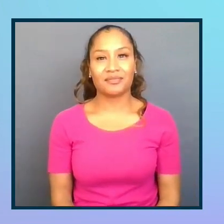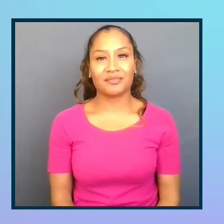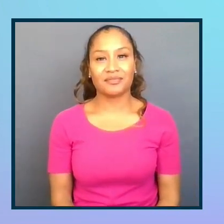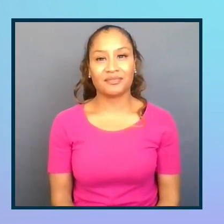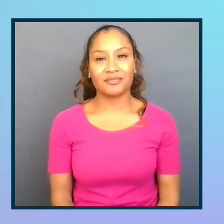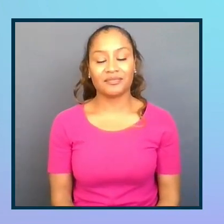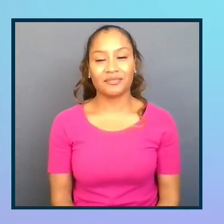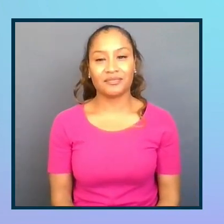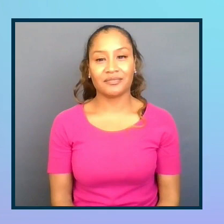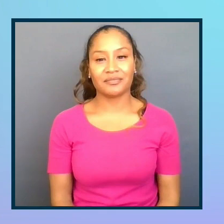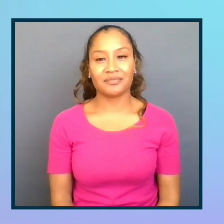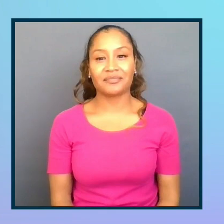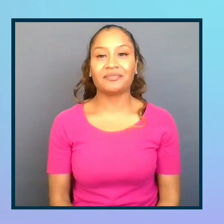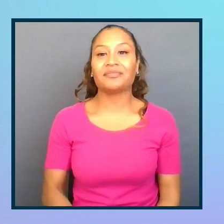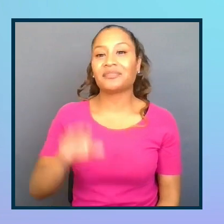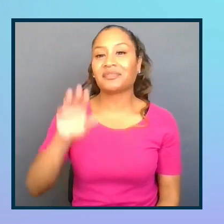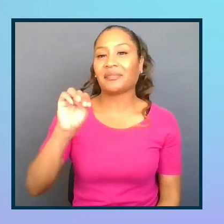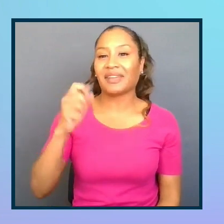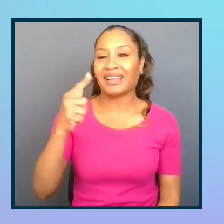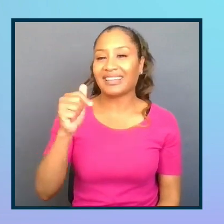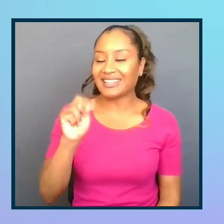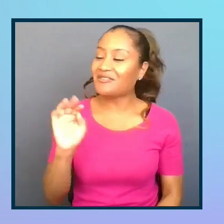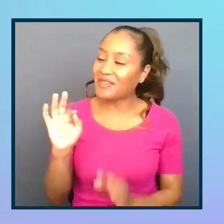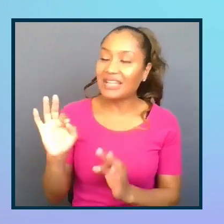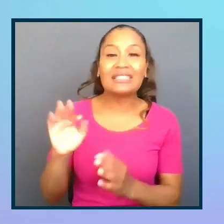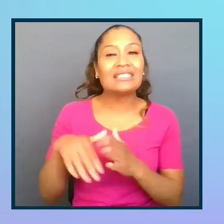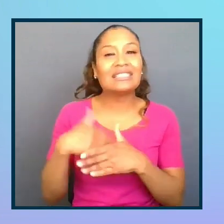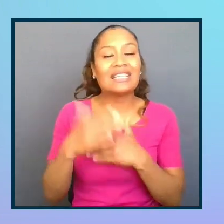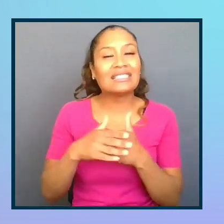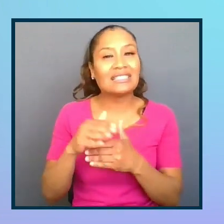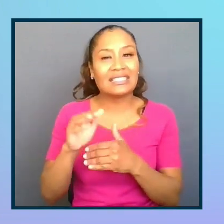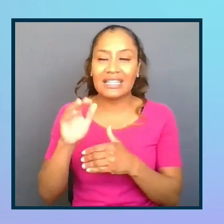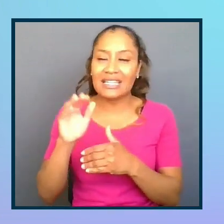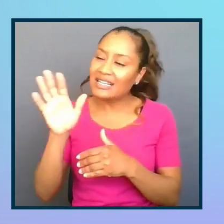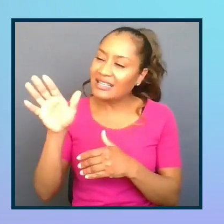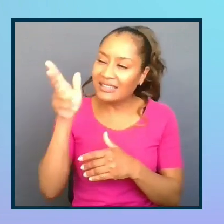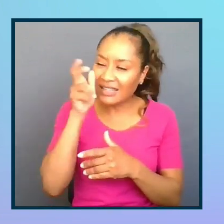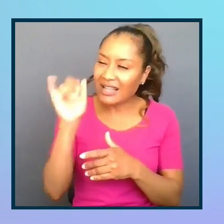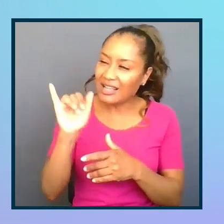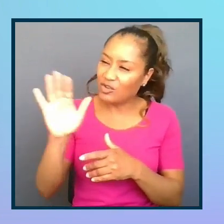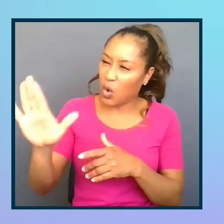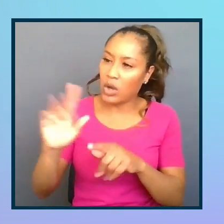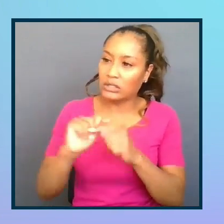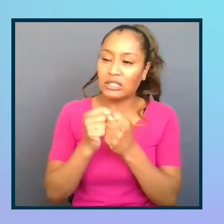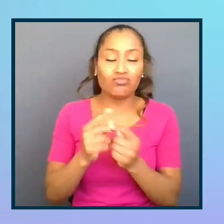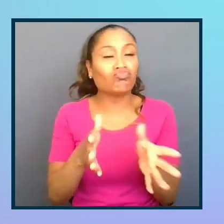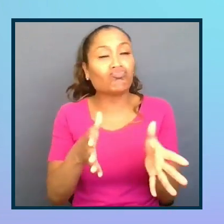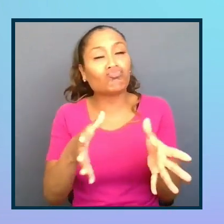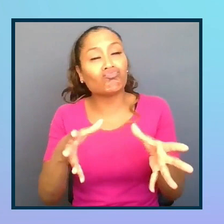Great, next up, it sounds like your team was really receptive to prioritizing accessibility.